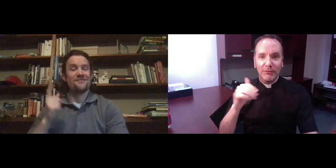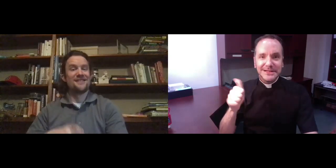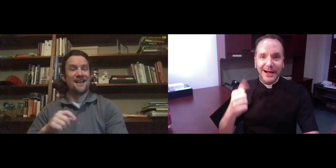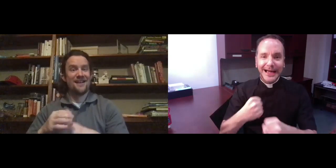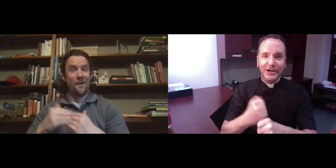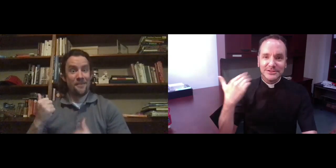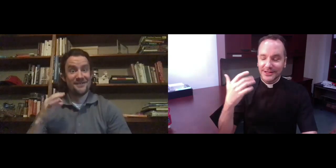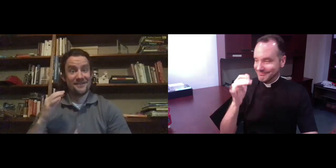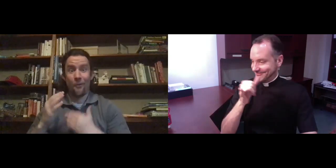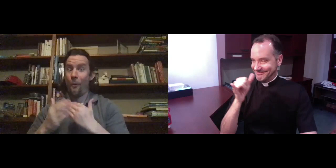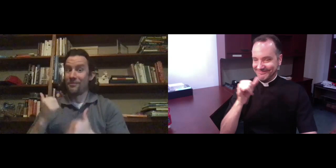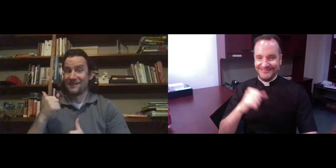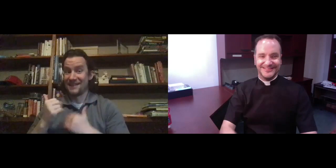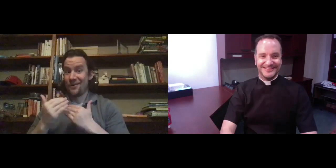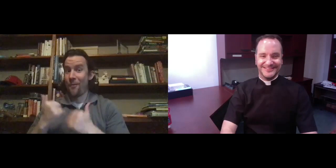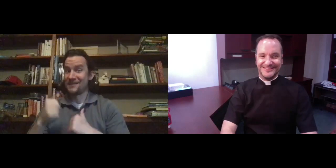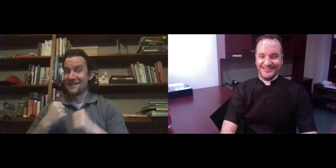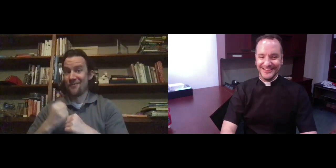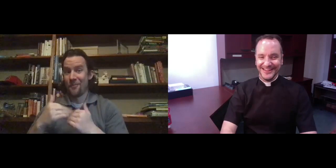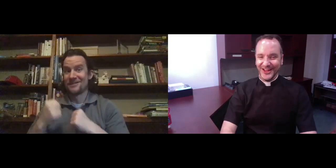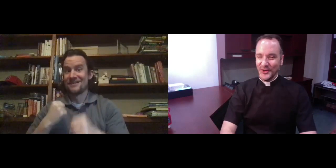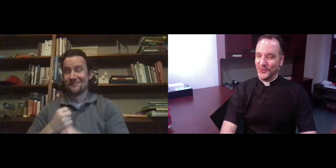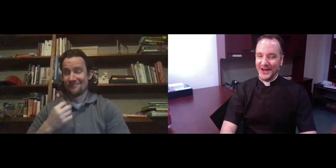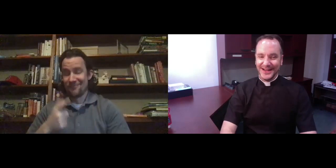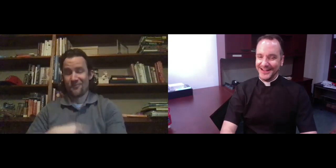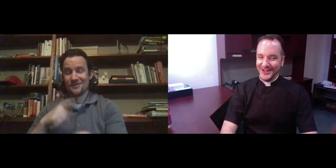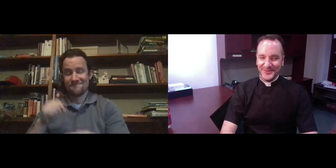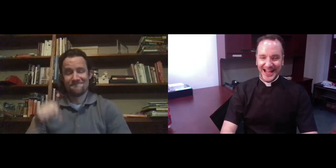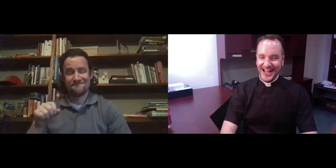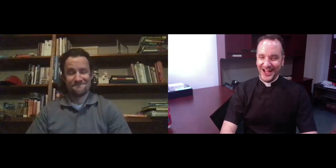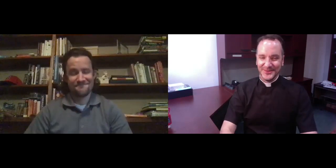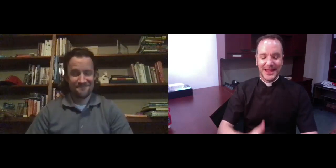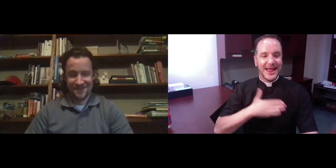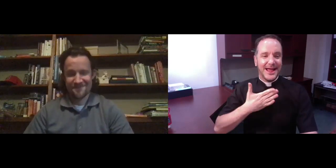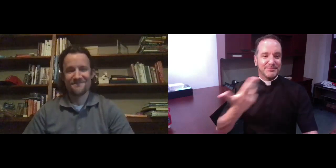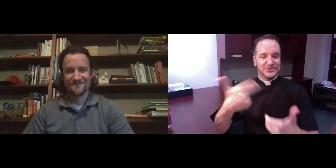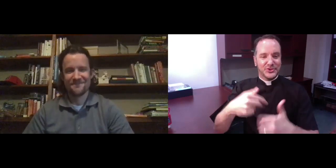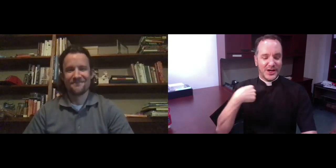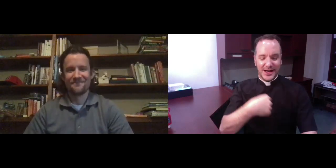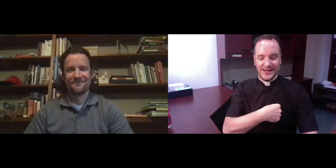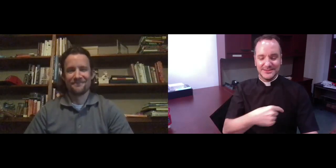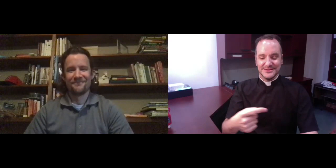Which was - oh my gosh - like 10 years ago. Yeah, almost 10 years ago, wow!